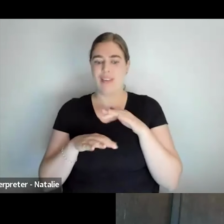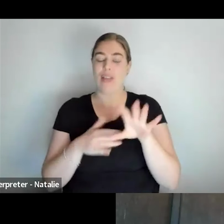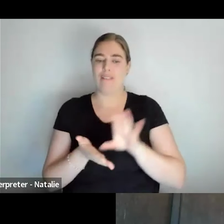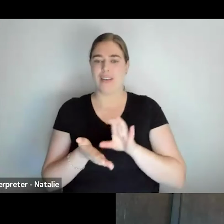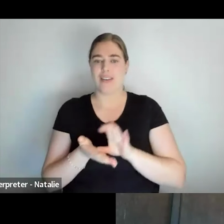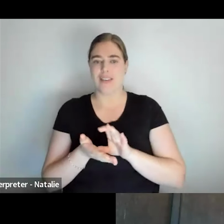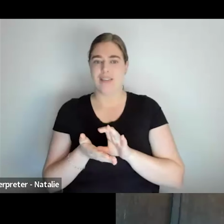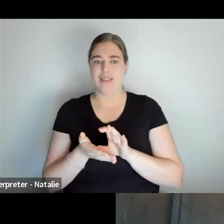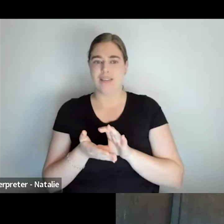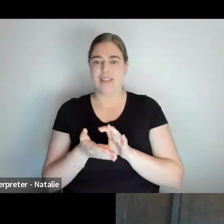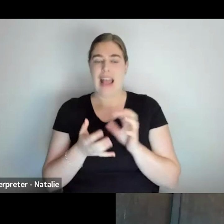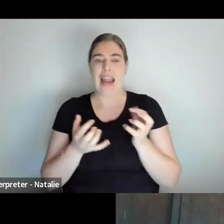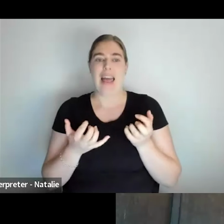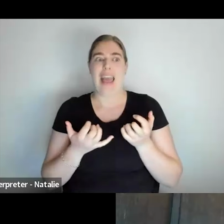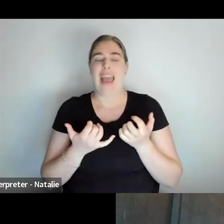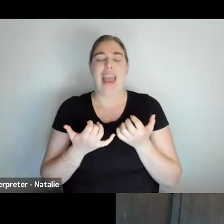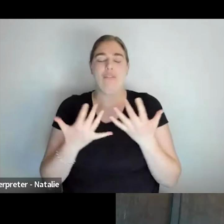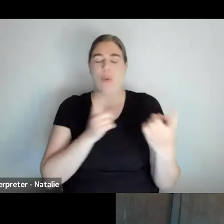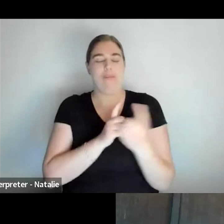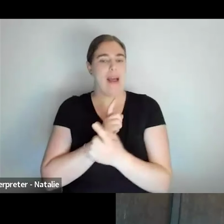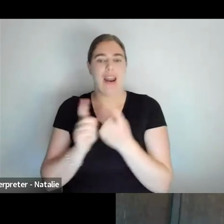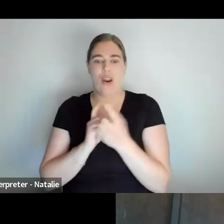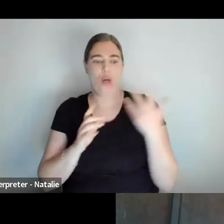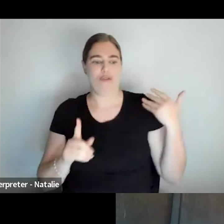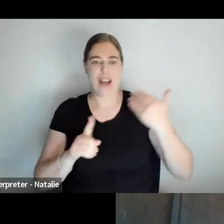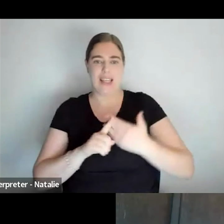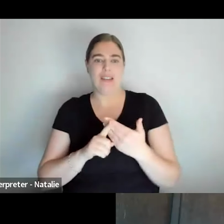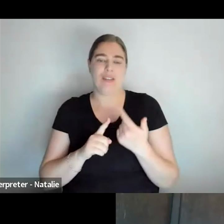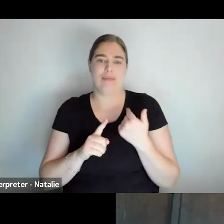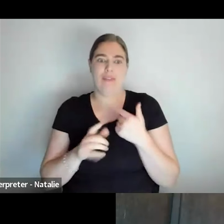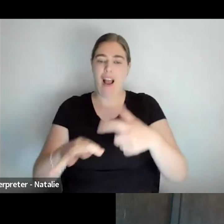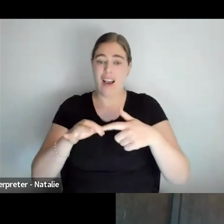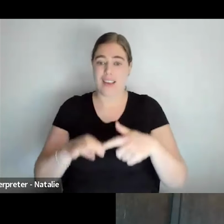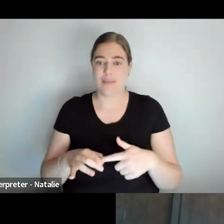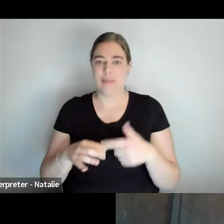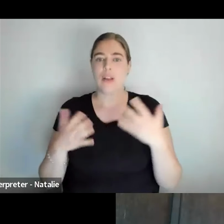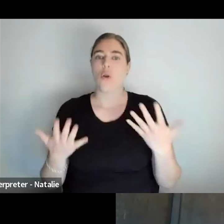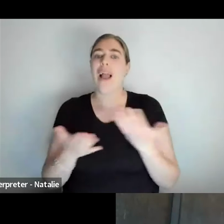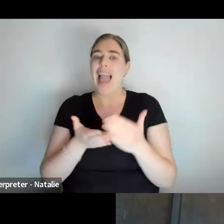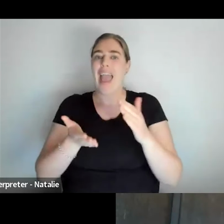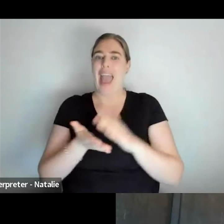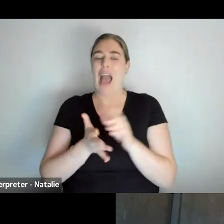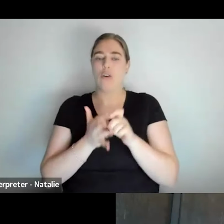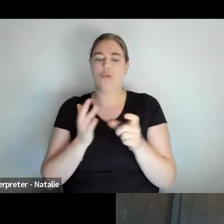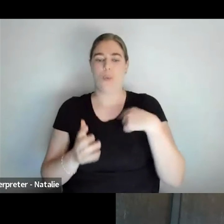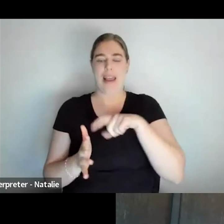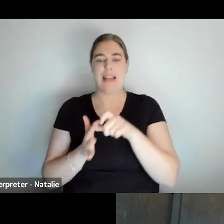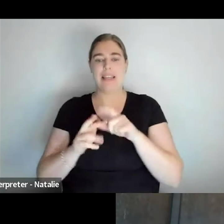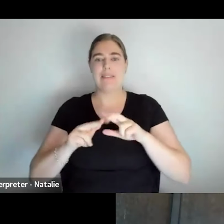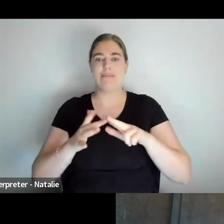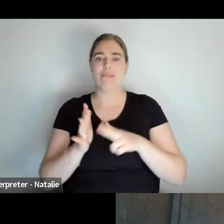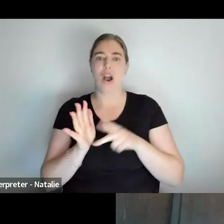we met with said, how do we define an Australian story for this fund?